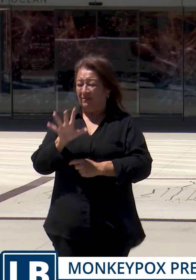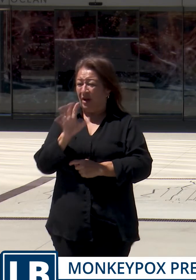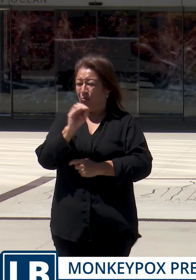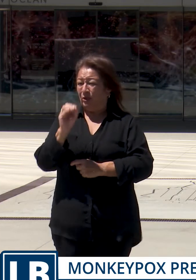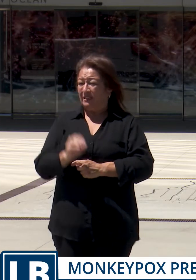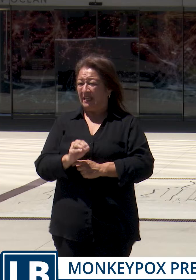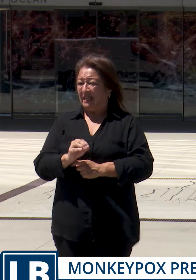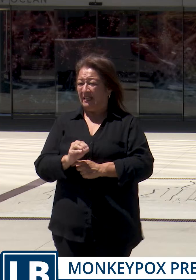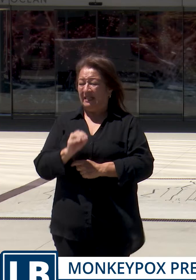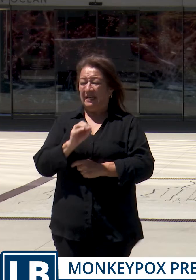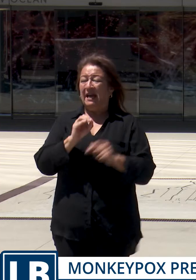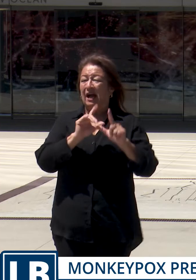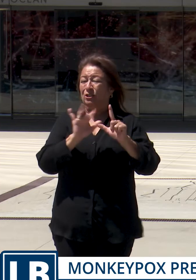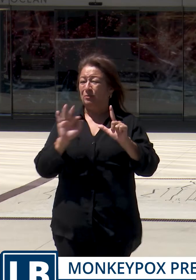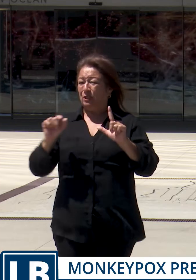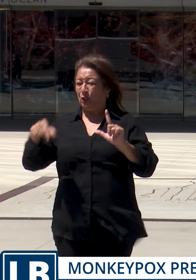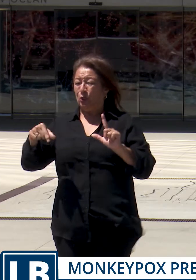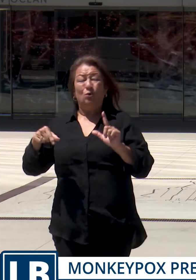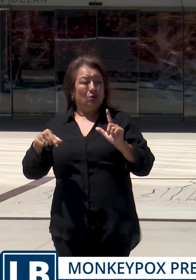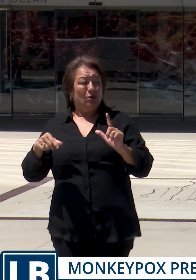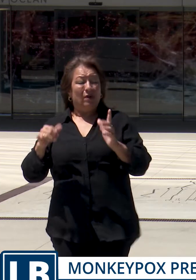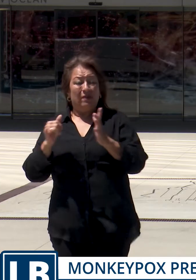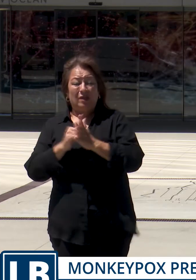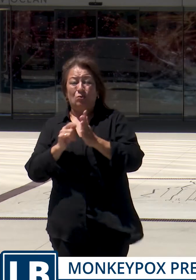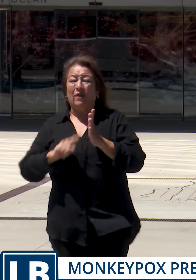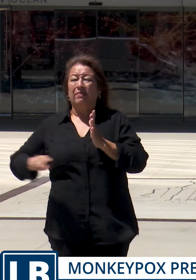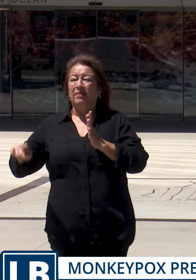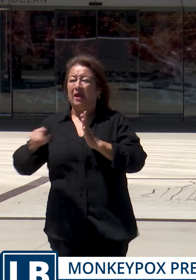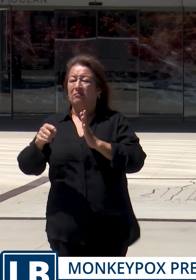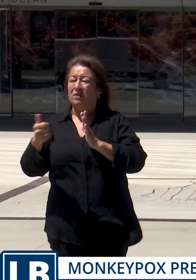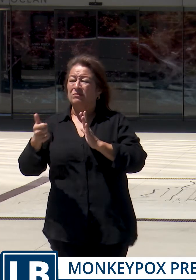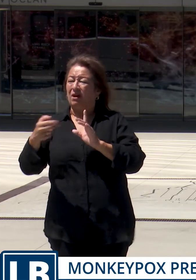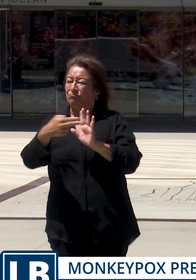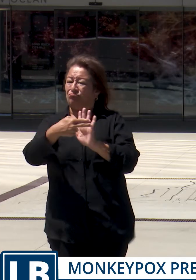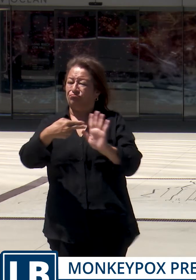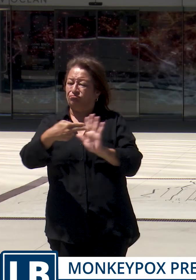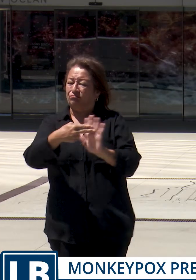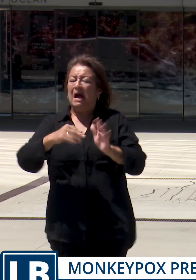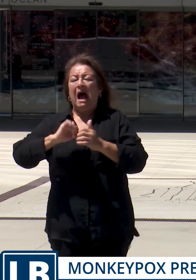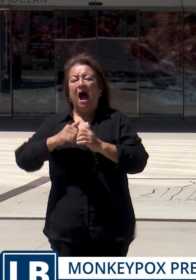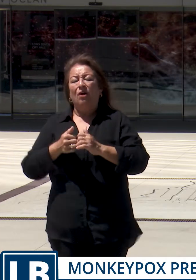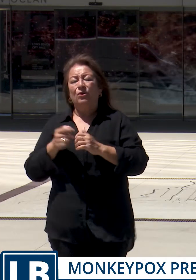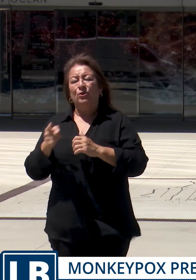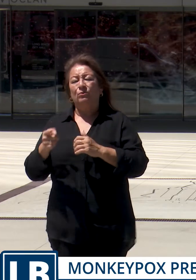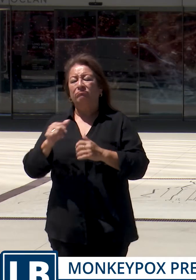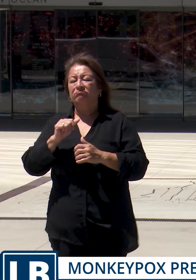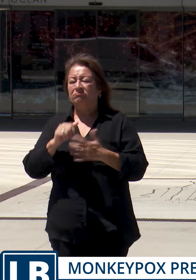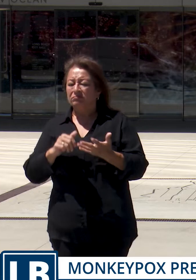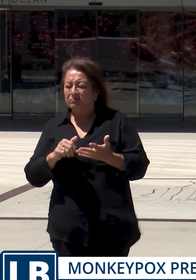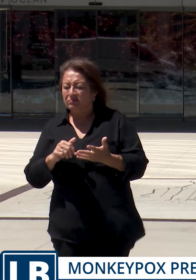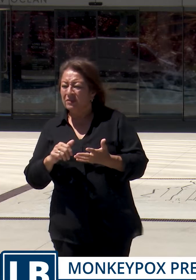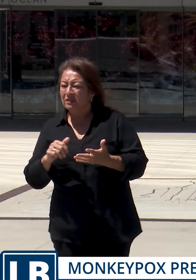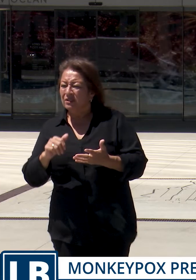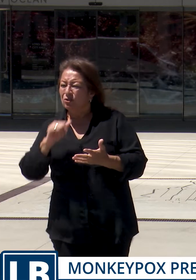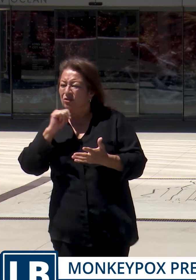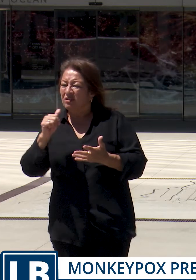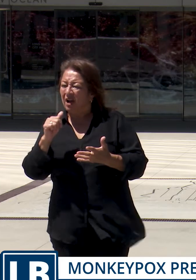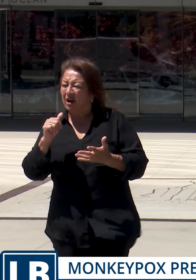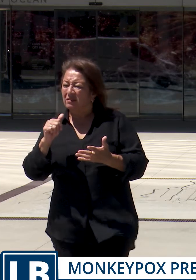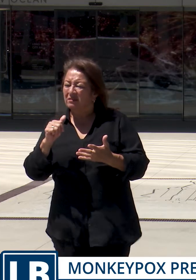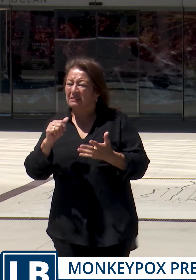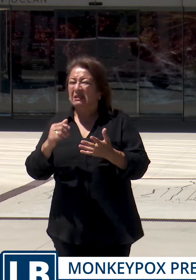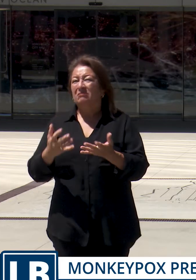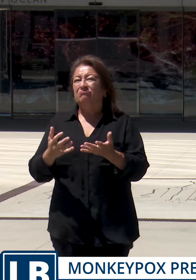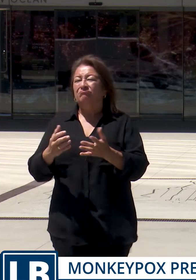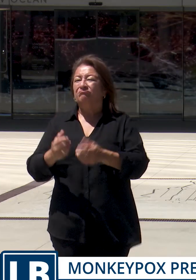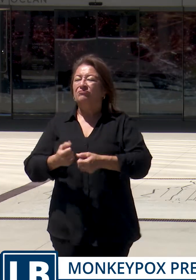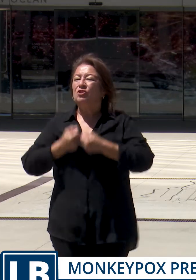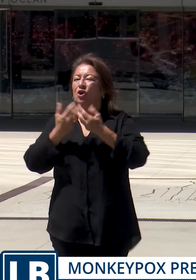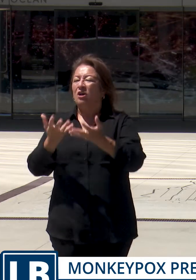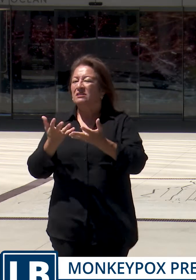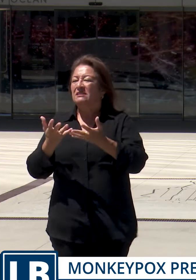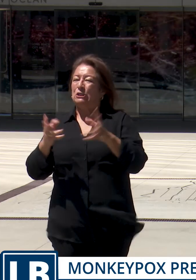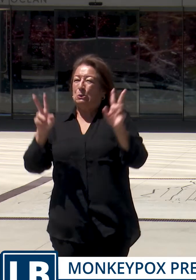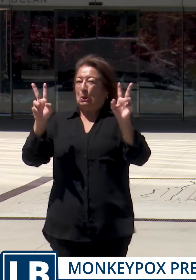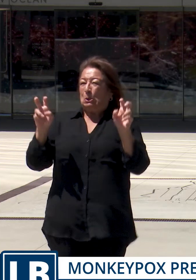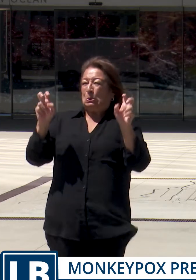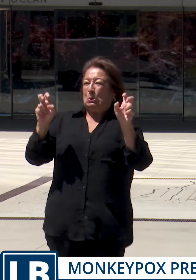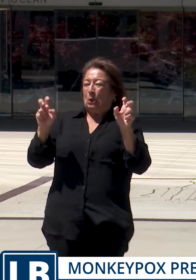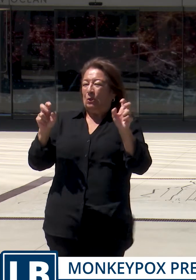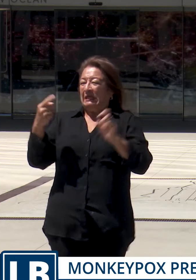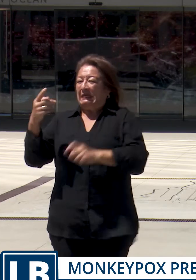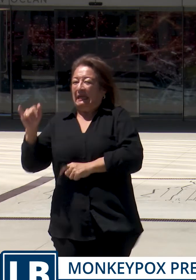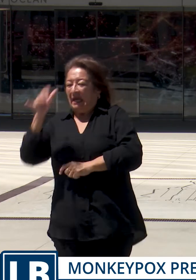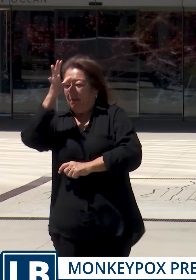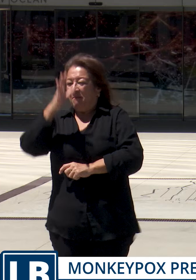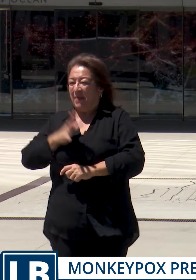um